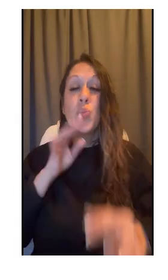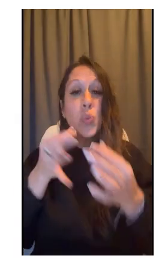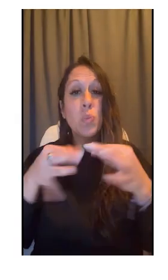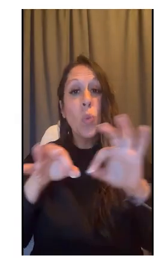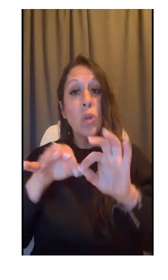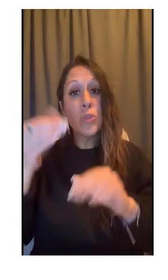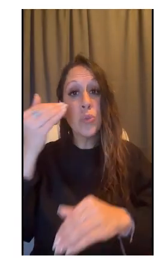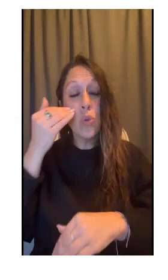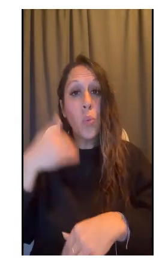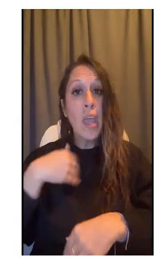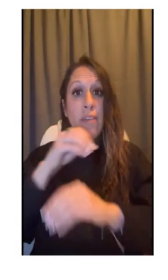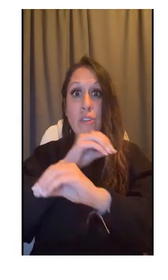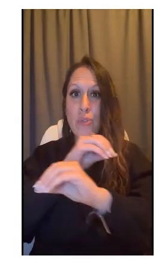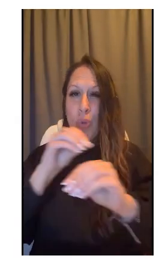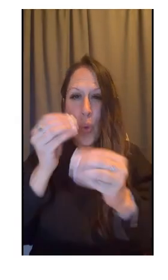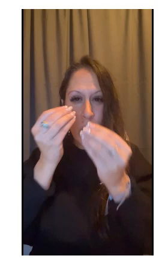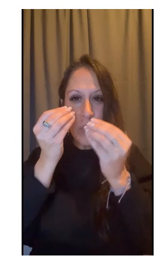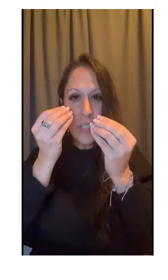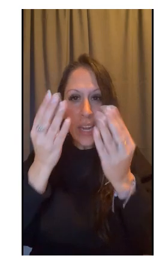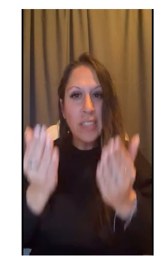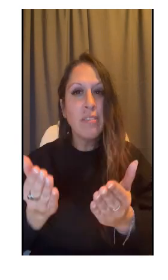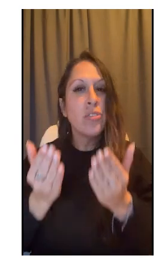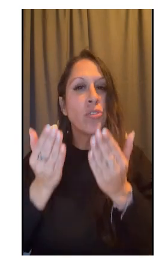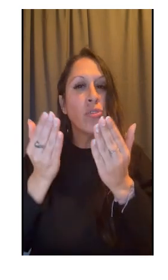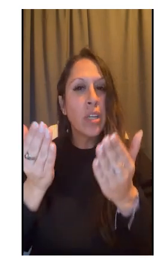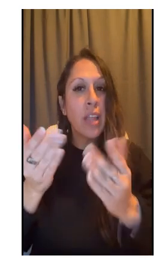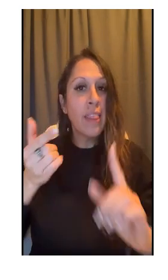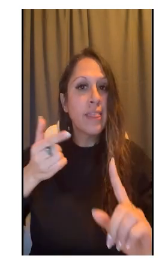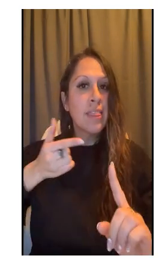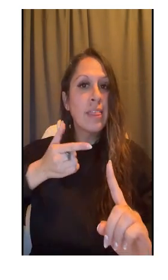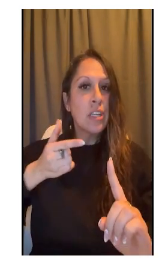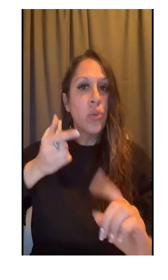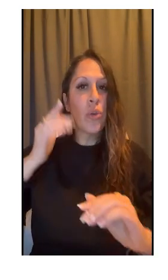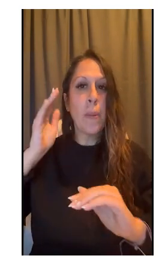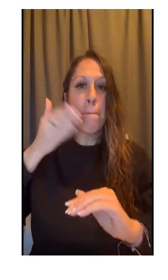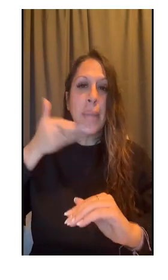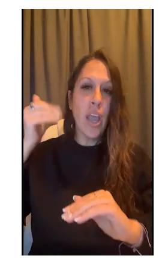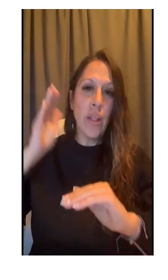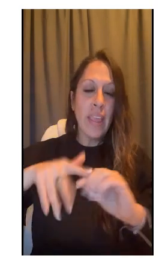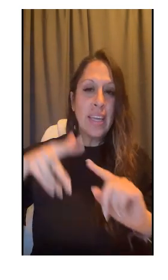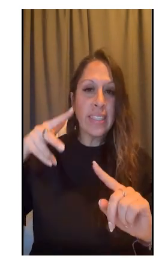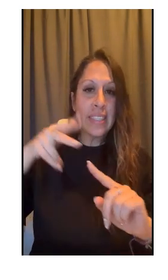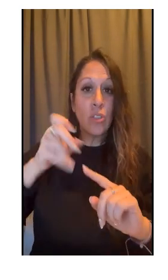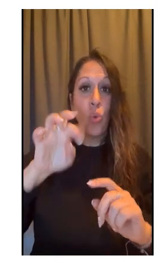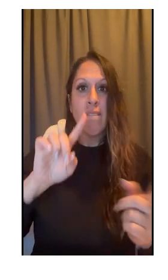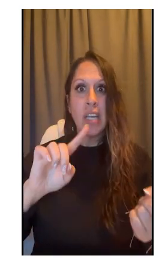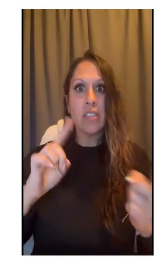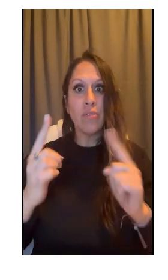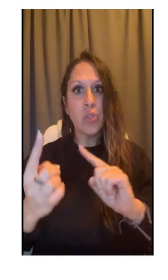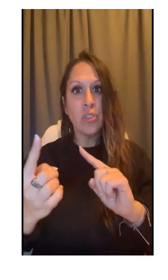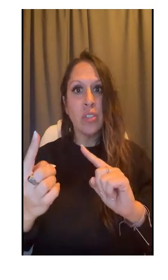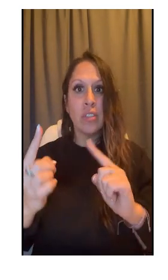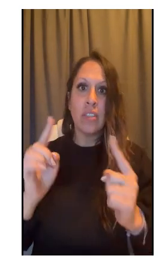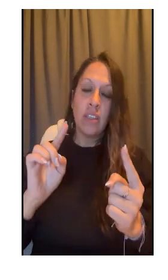It is important to know that we have no data suggesting that the laser is better than scissors or vice versa,